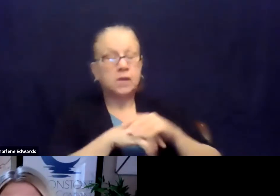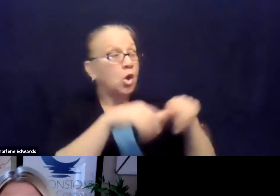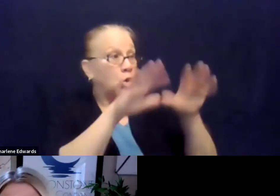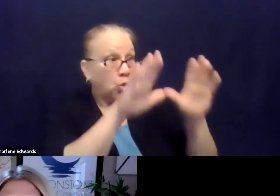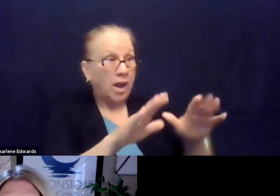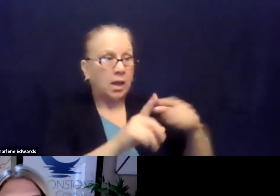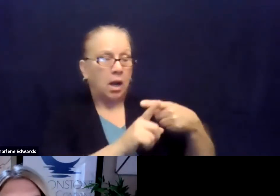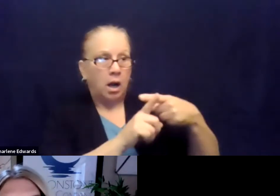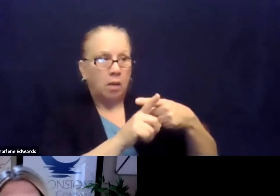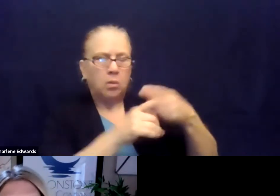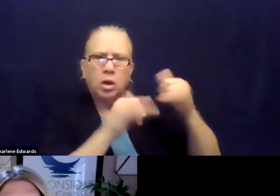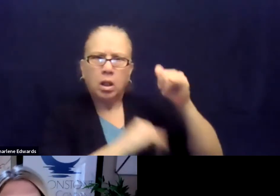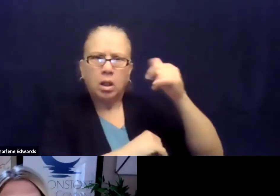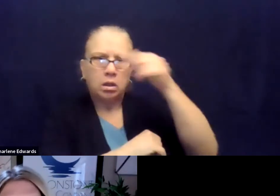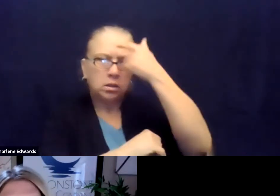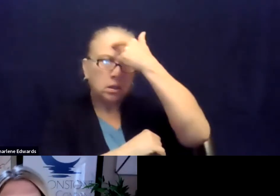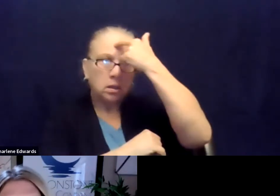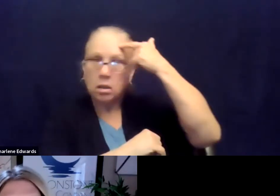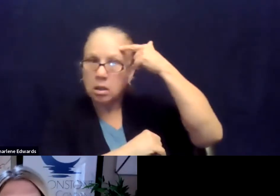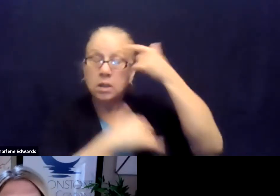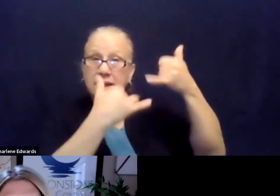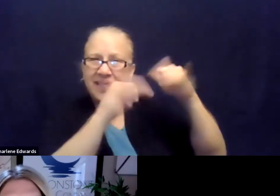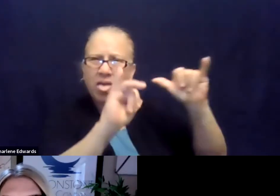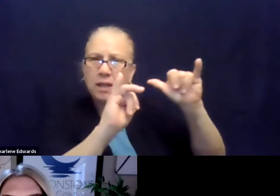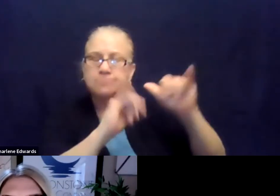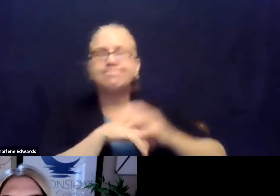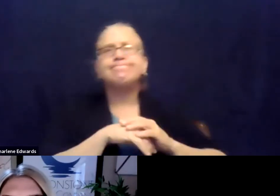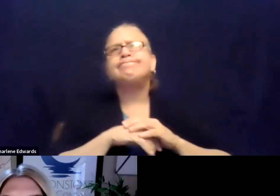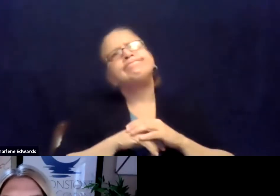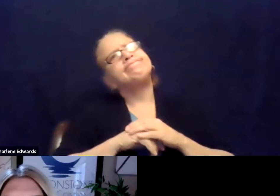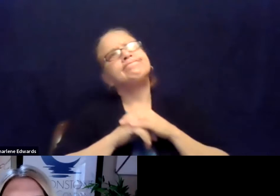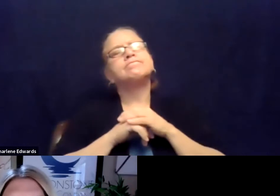checks still recommended? -- They seem to be less imperative,